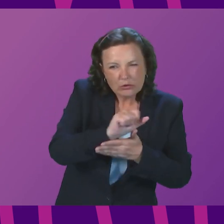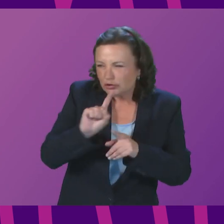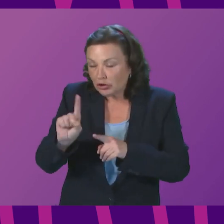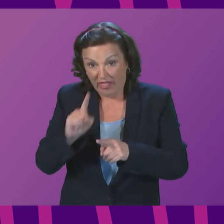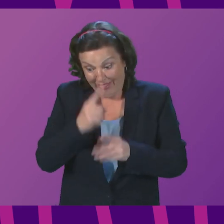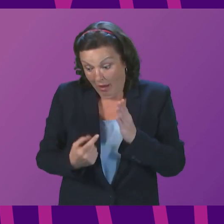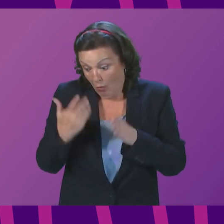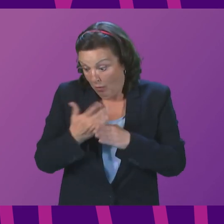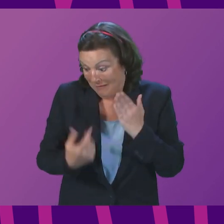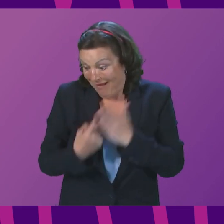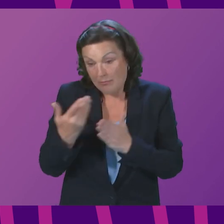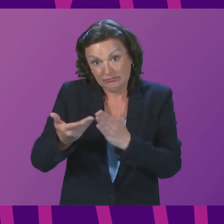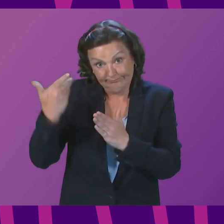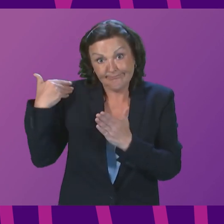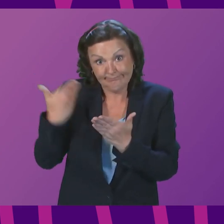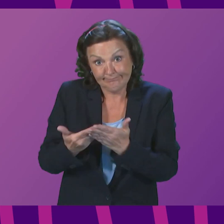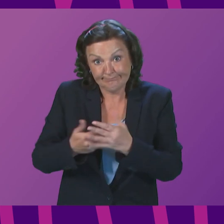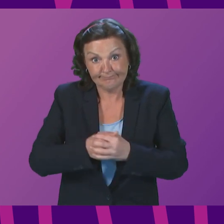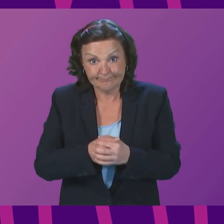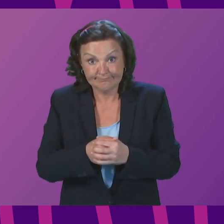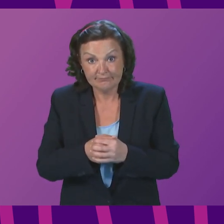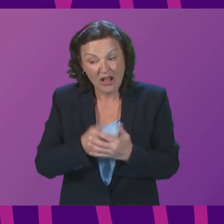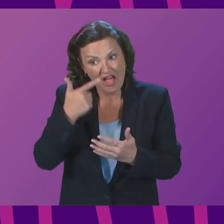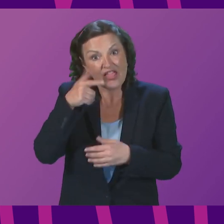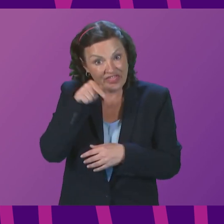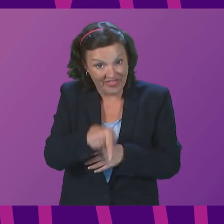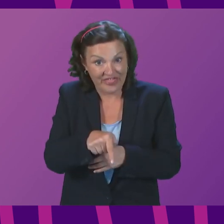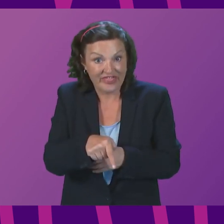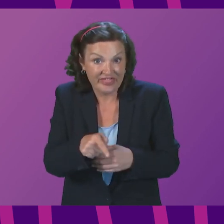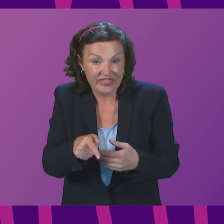That work was impacted by Covid.